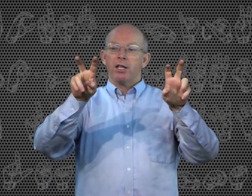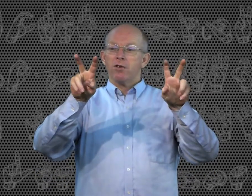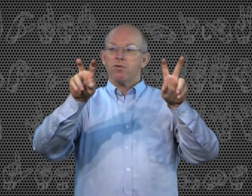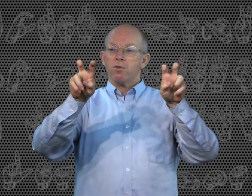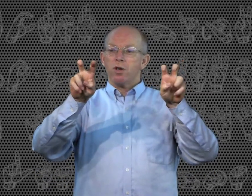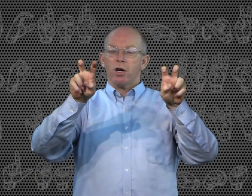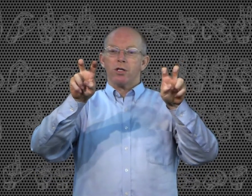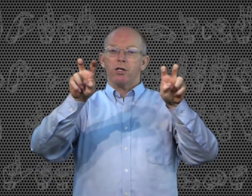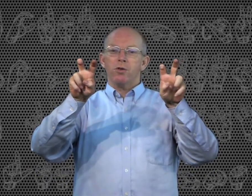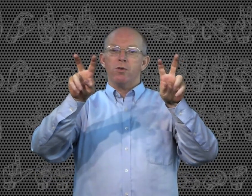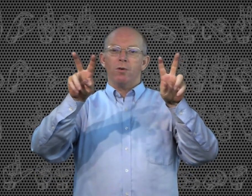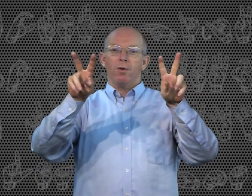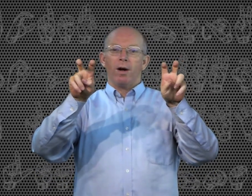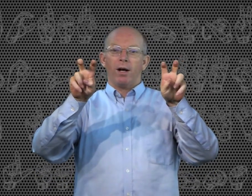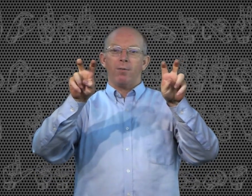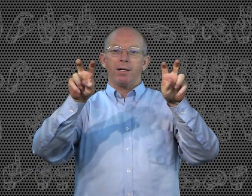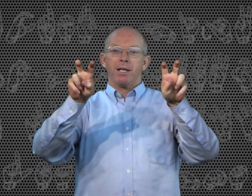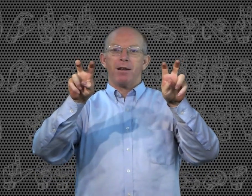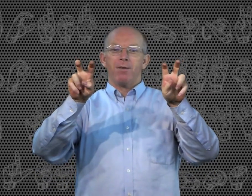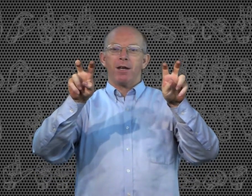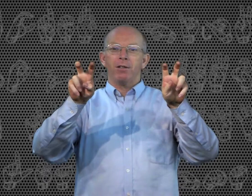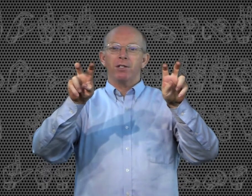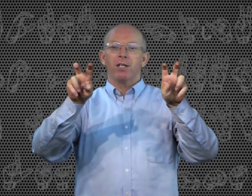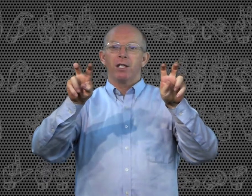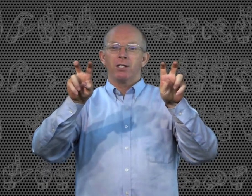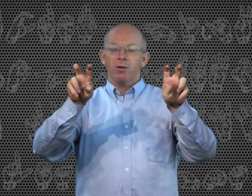You do your two, what I call my snake fingers.